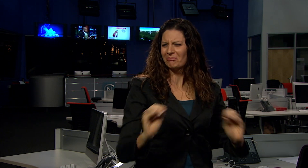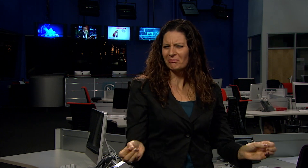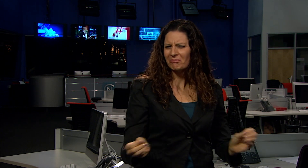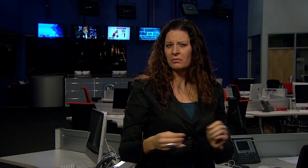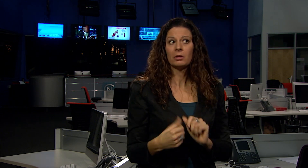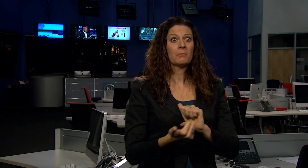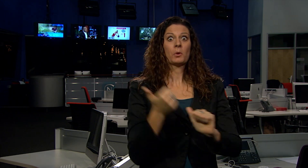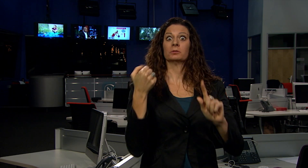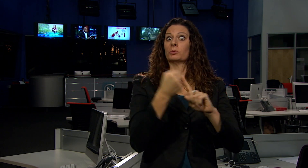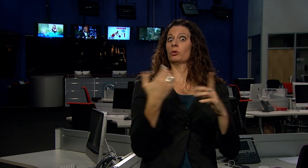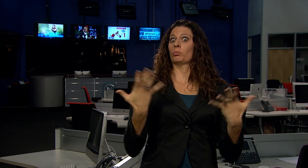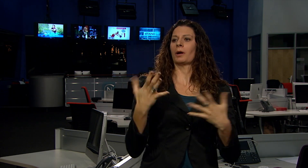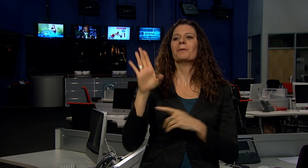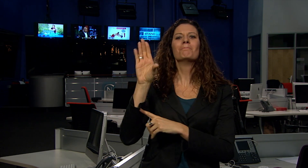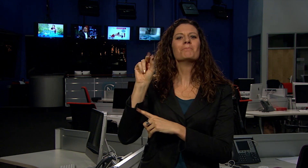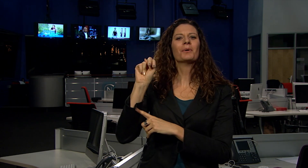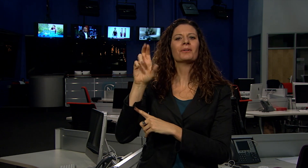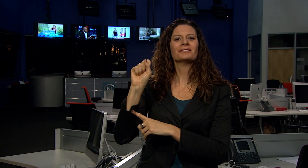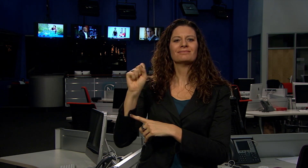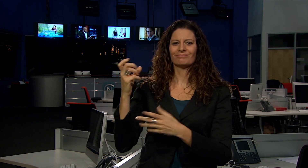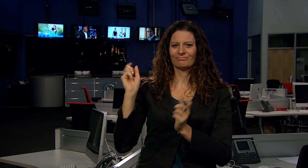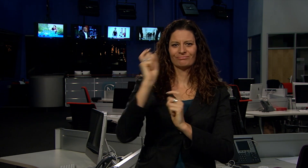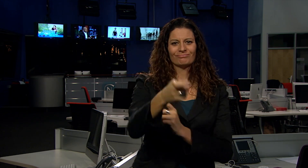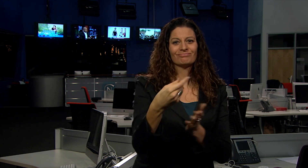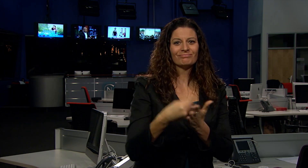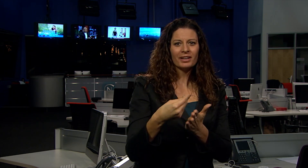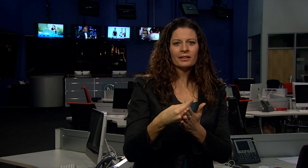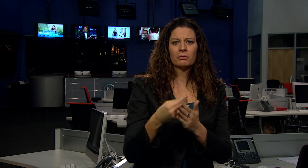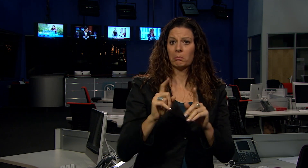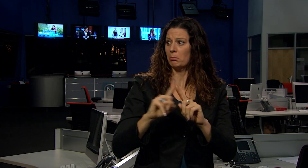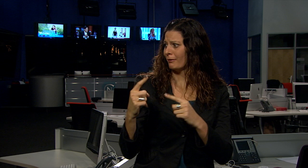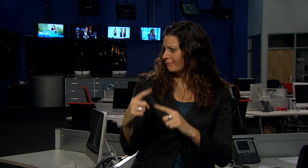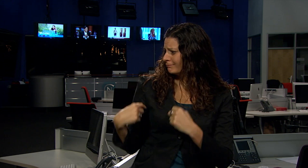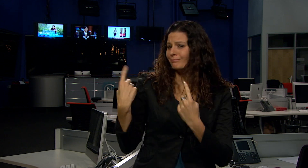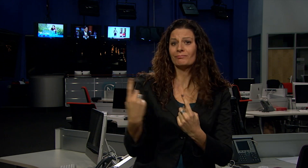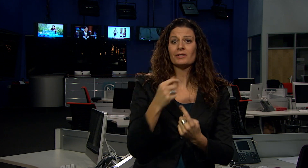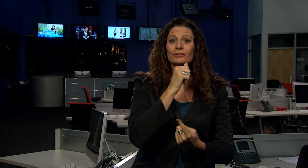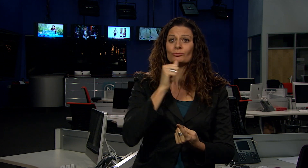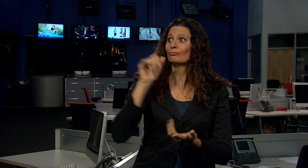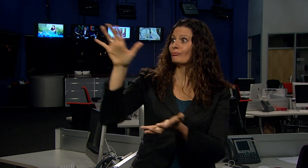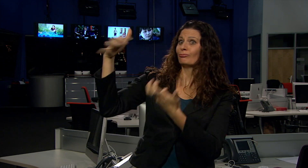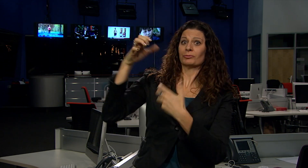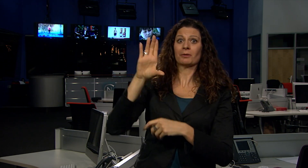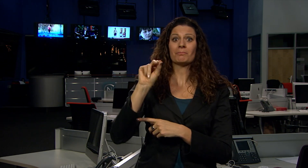EFFECTS OF THIS BILL. IT MAINLY AFFECTS HOW BONUS MONEY IS SPENT AND ARIZONA HAS NOT RECEIVED